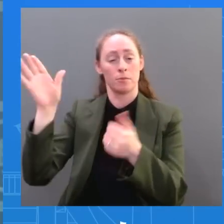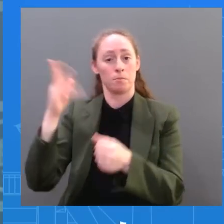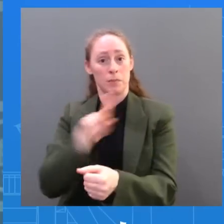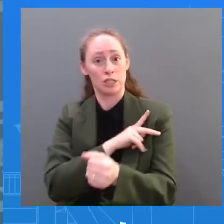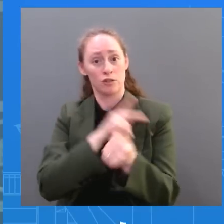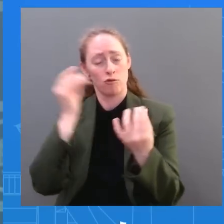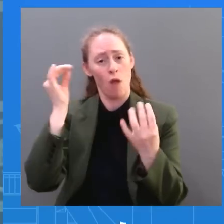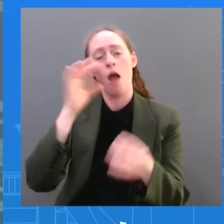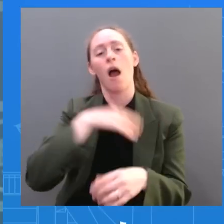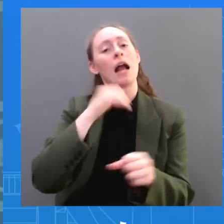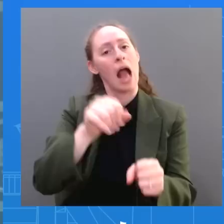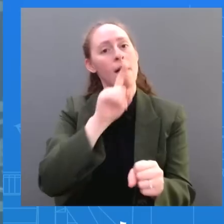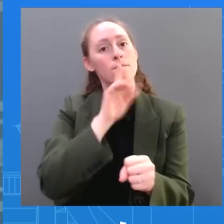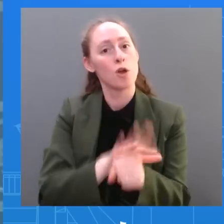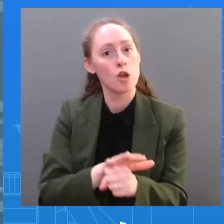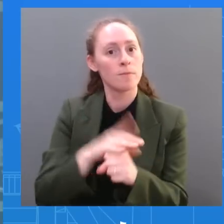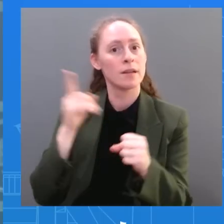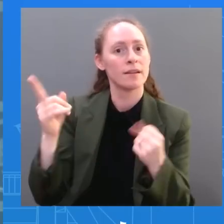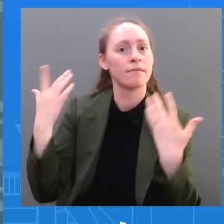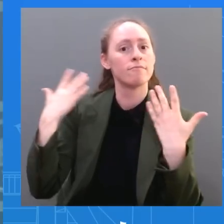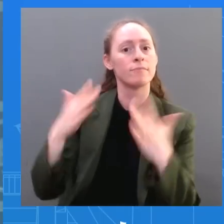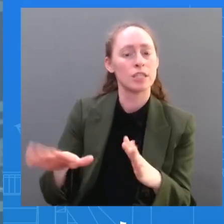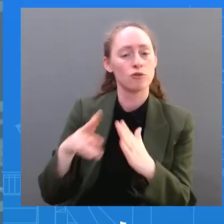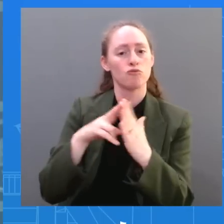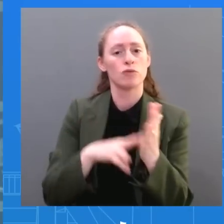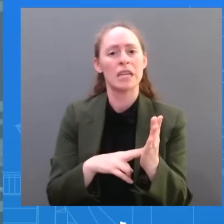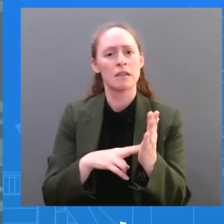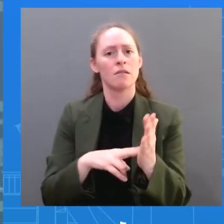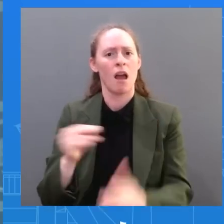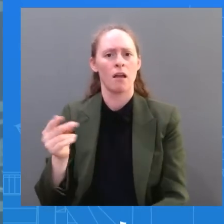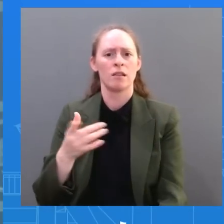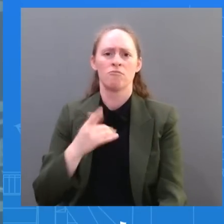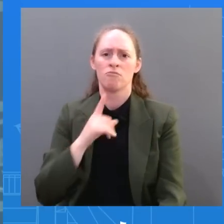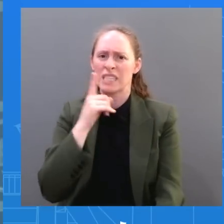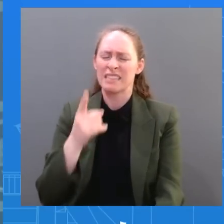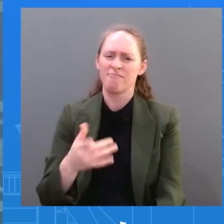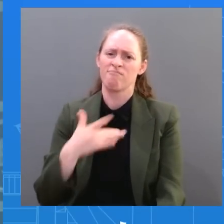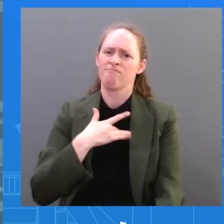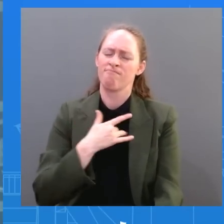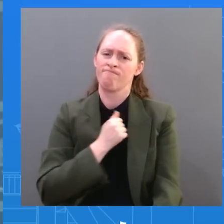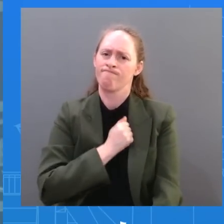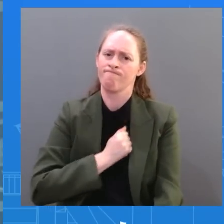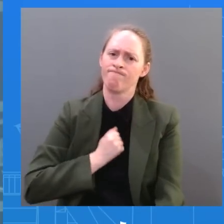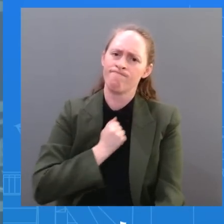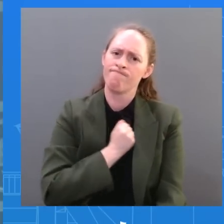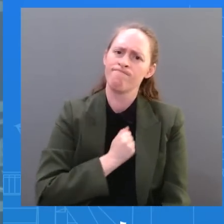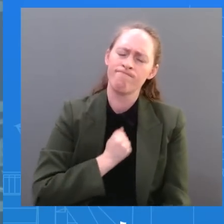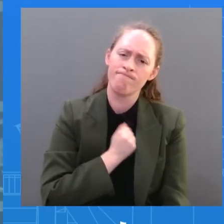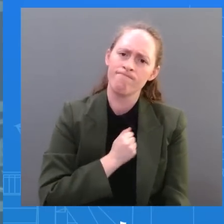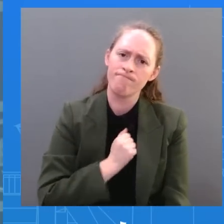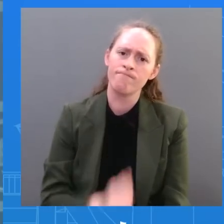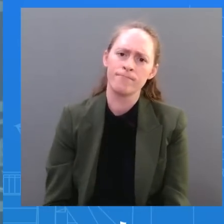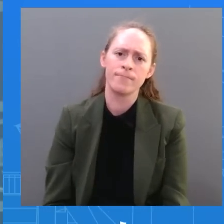especially when someone writes a letter in such a personal way. He -- we have made this a priority.